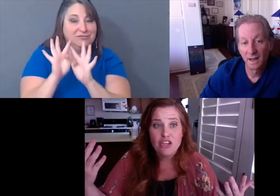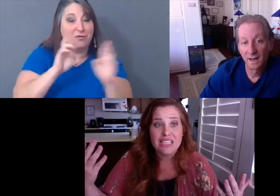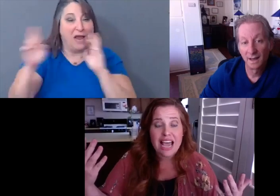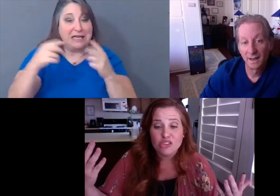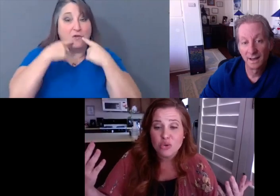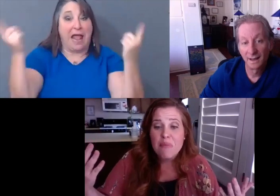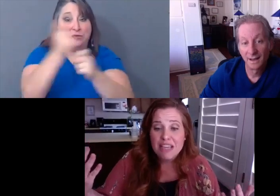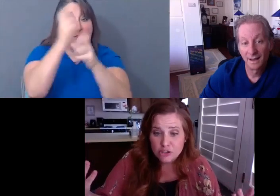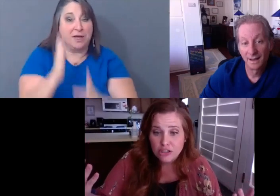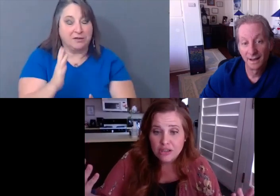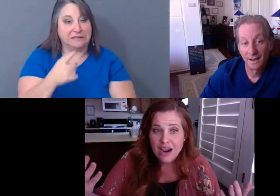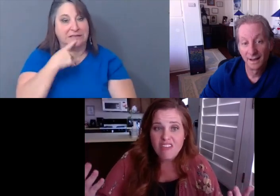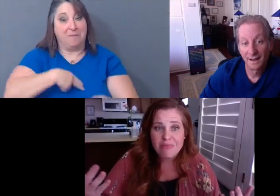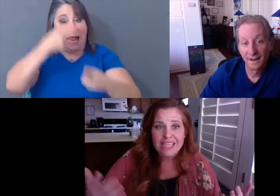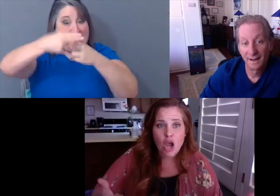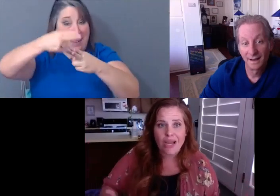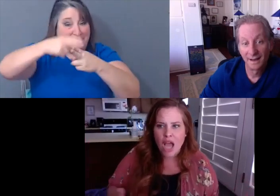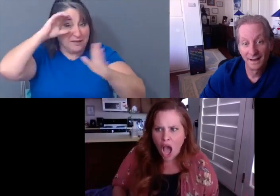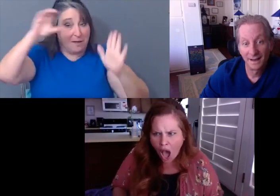And there was an actual picture of me going...